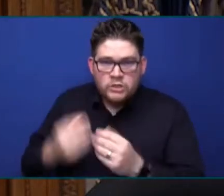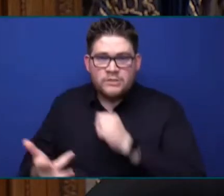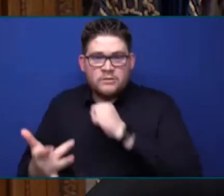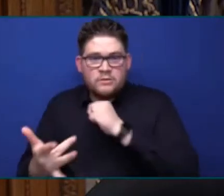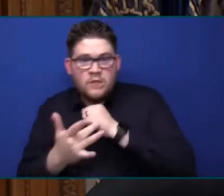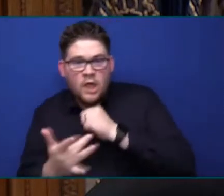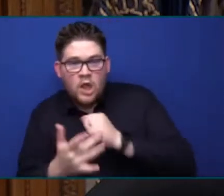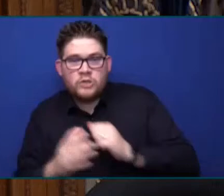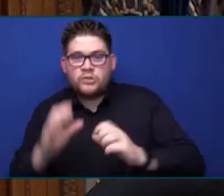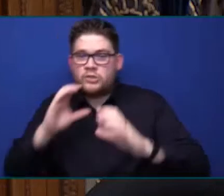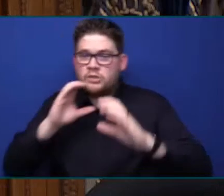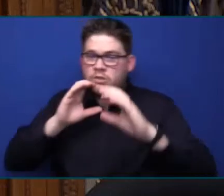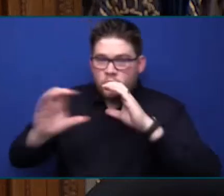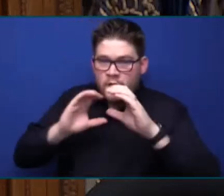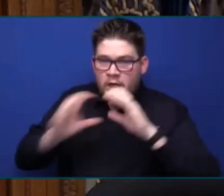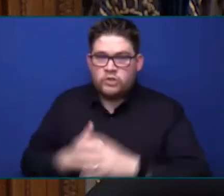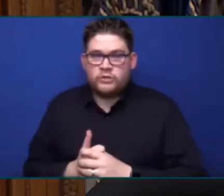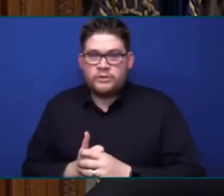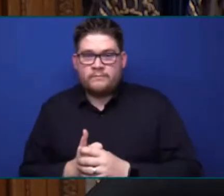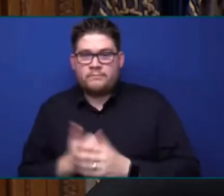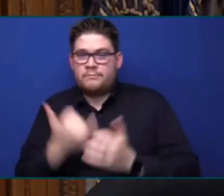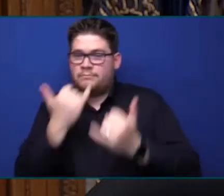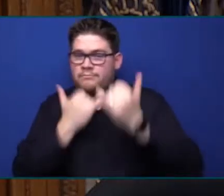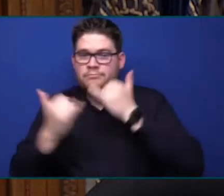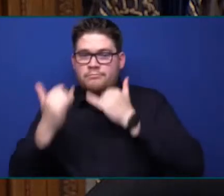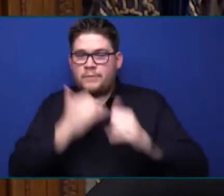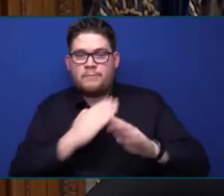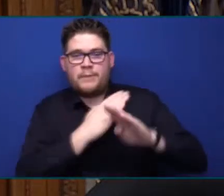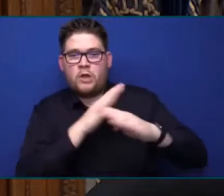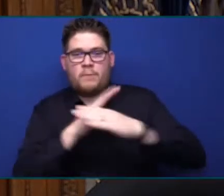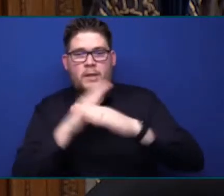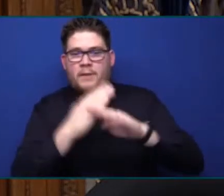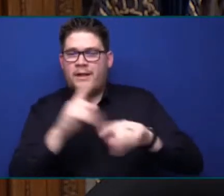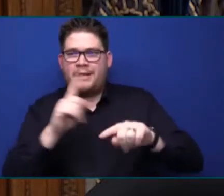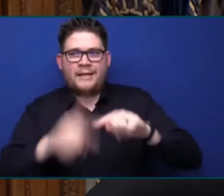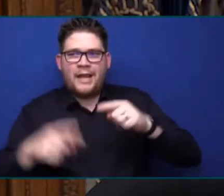components to ensure that workers are set up for success. Fortunately, with leading employers like